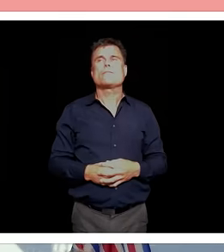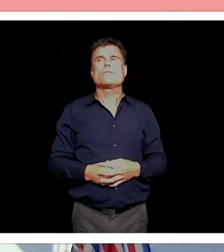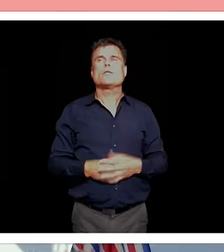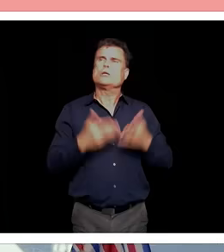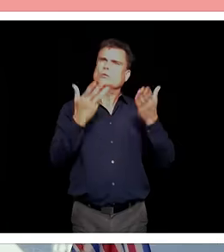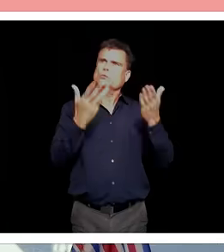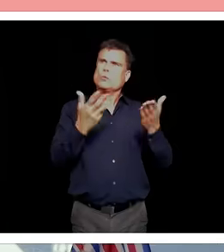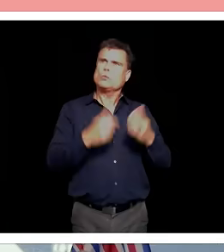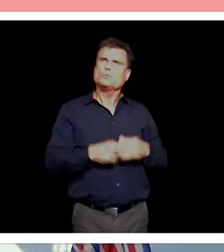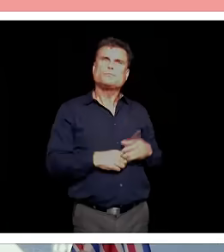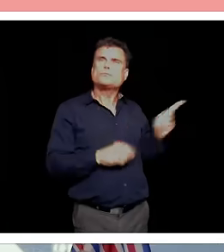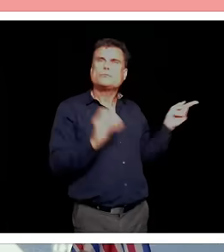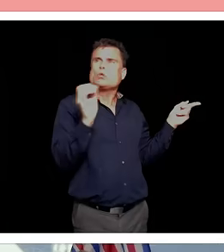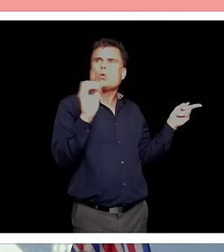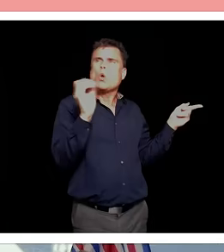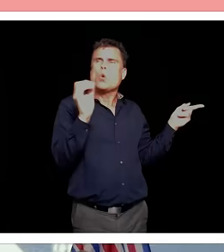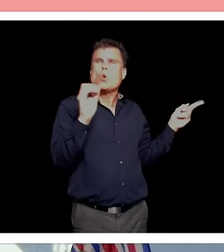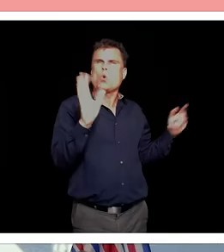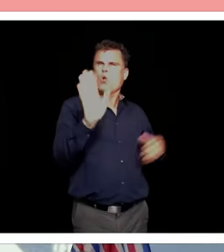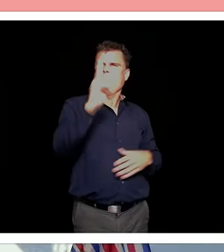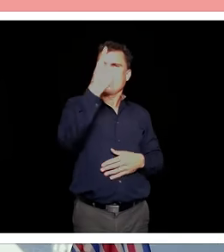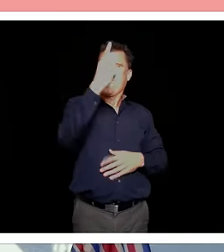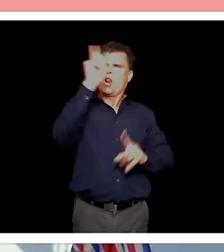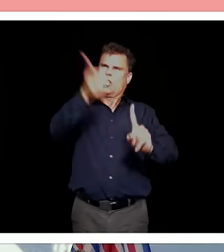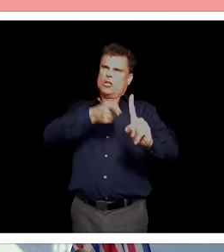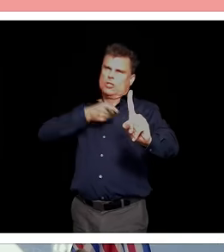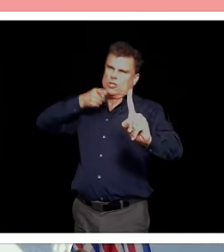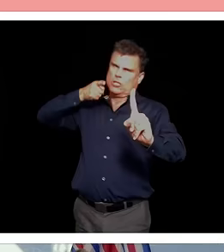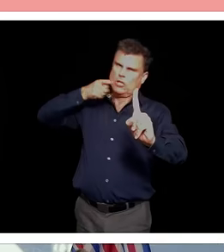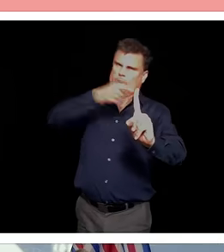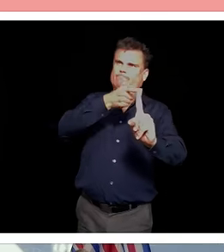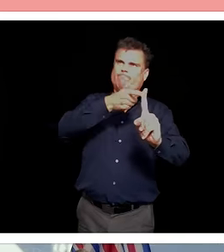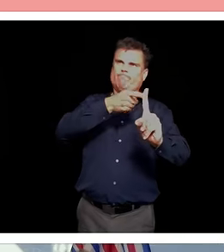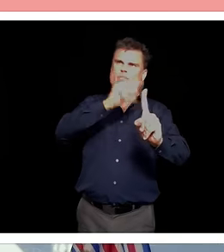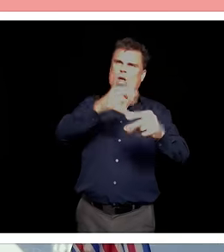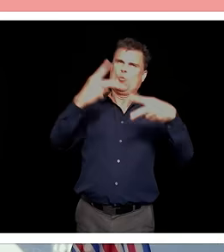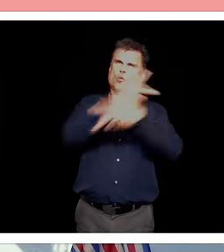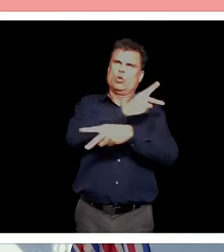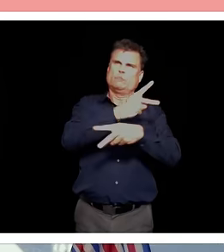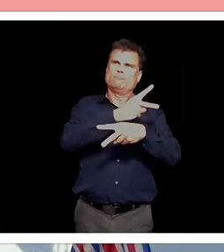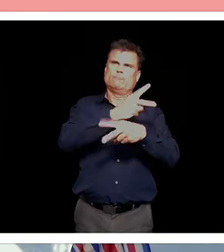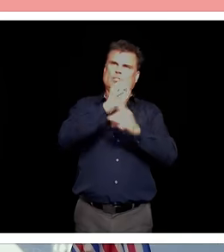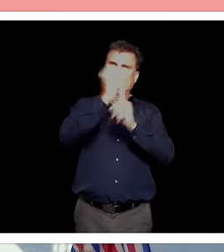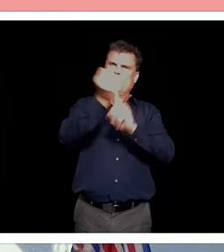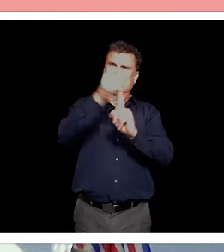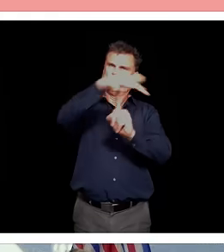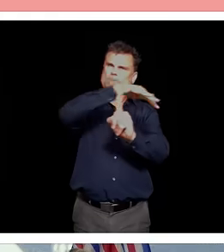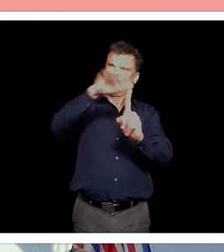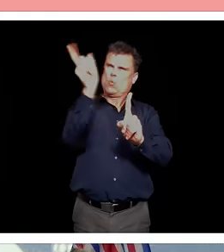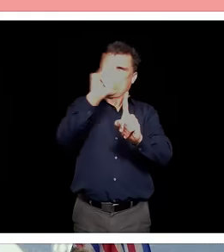testing more people than we were in March you have this illness so we do not believe that the